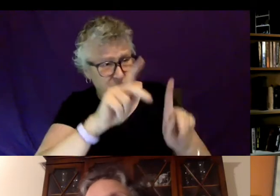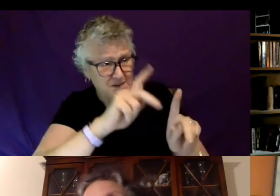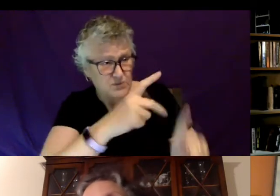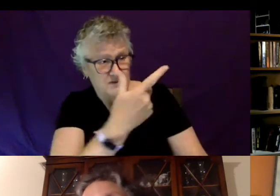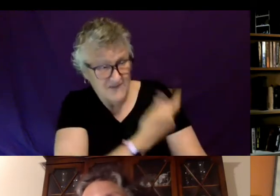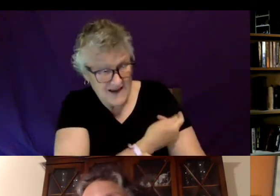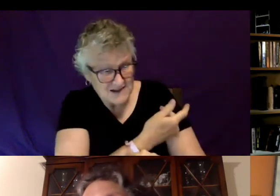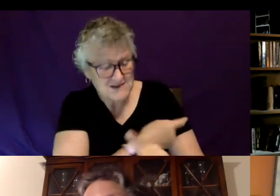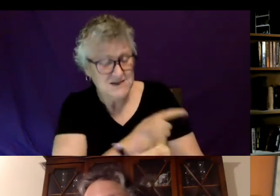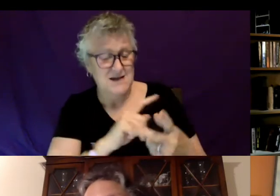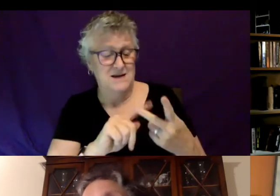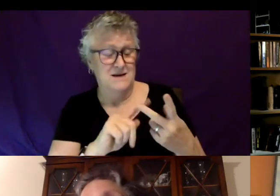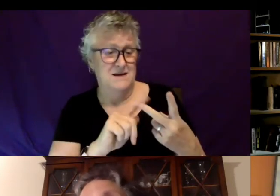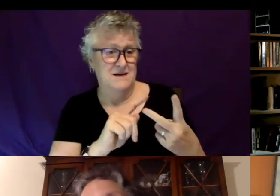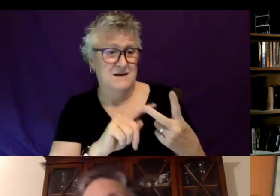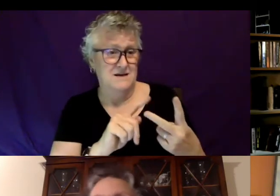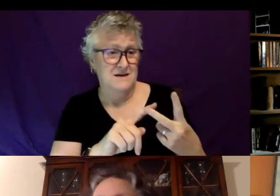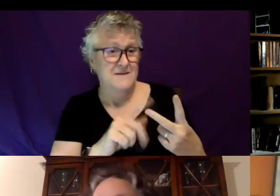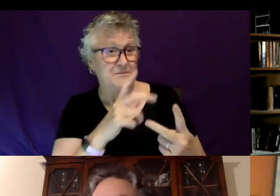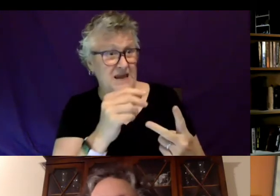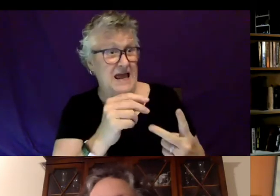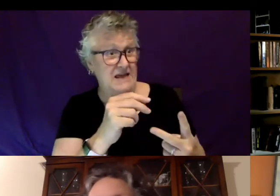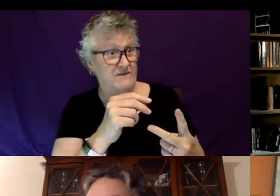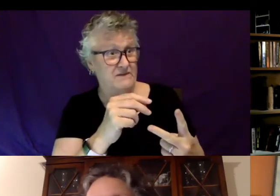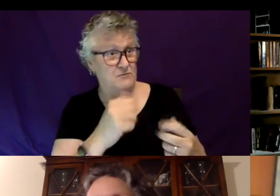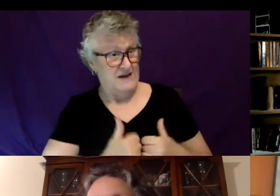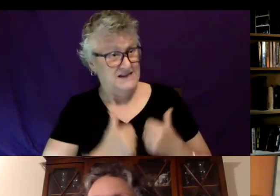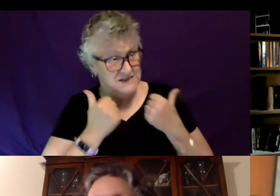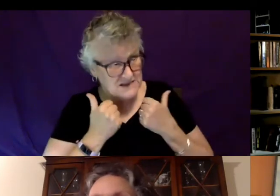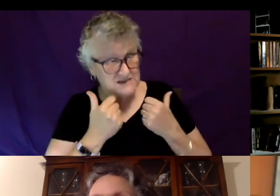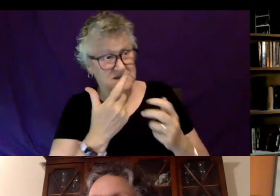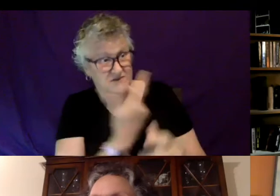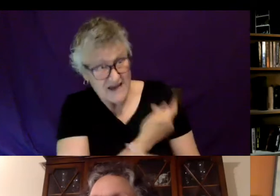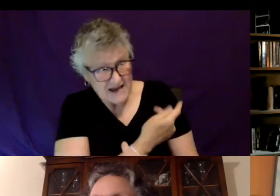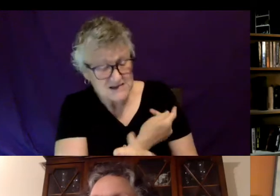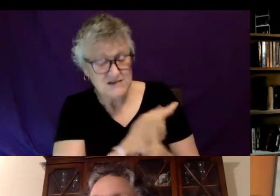the concerns about the vaccine? It's-- it's a very complicated issue.